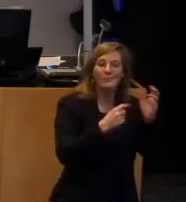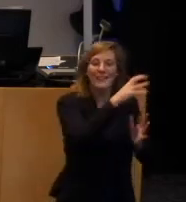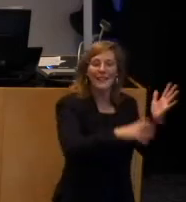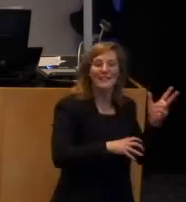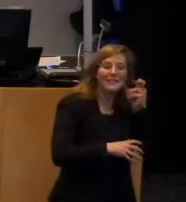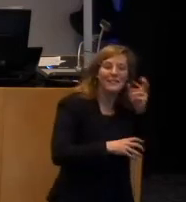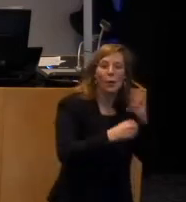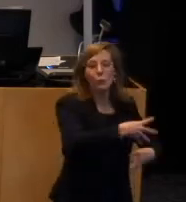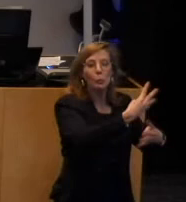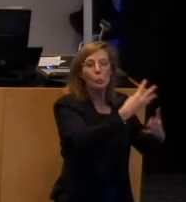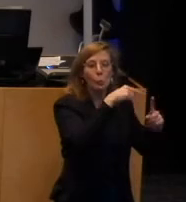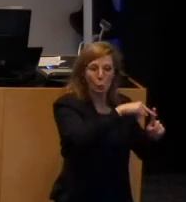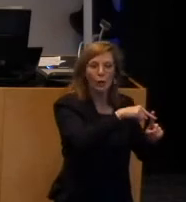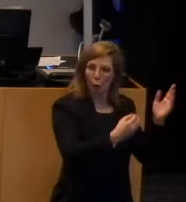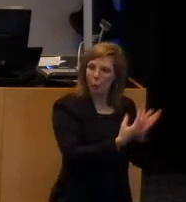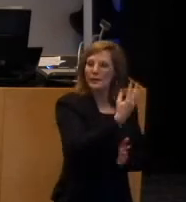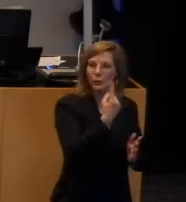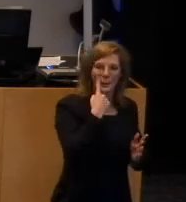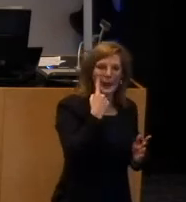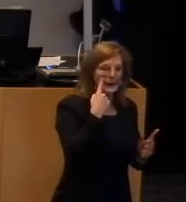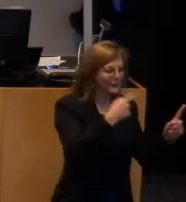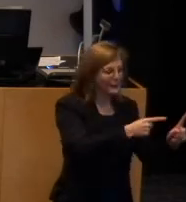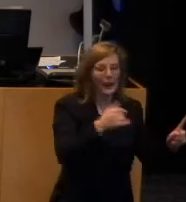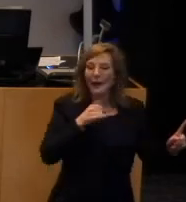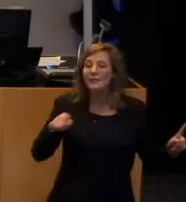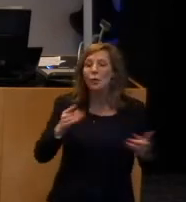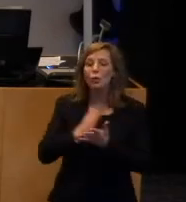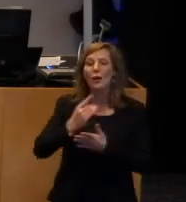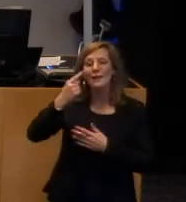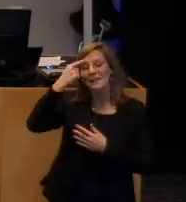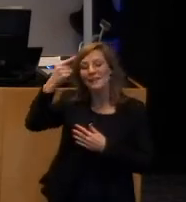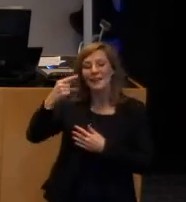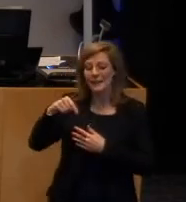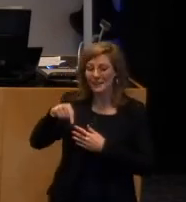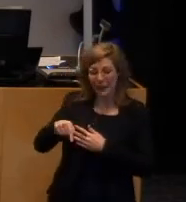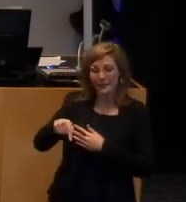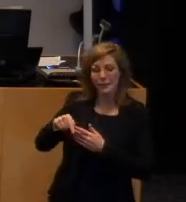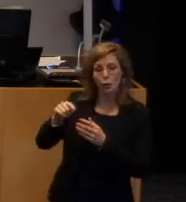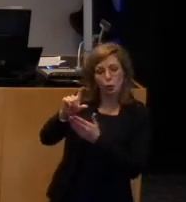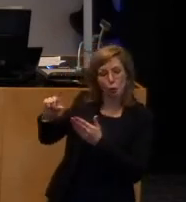and just go back to when the interpreter had said Oh, in that fragment of the text I used an addition.